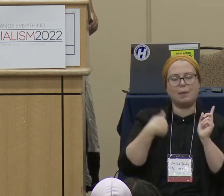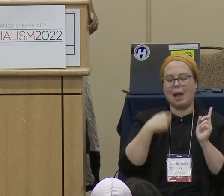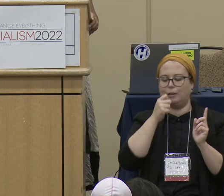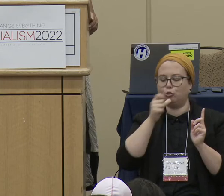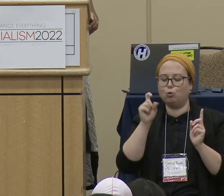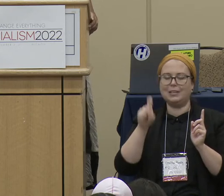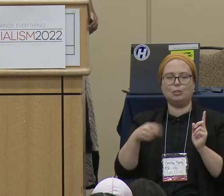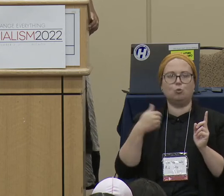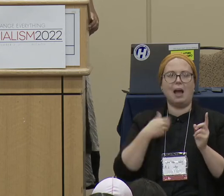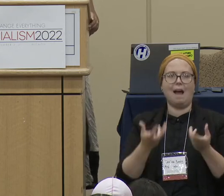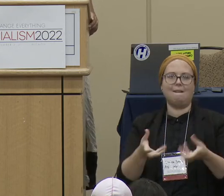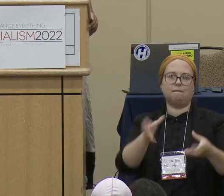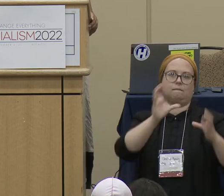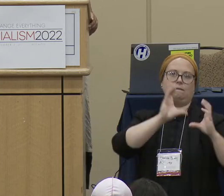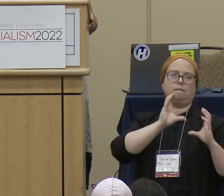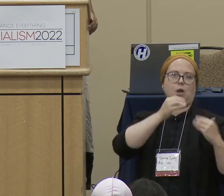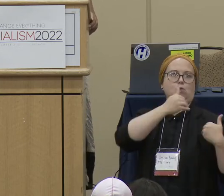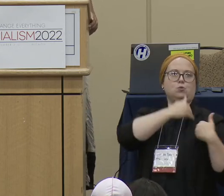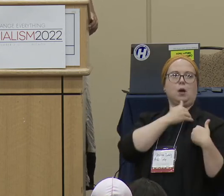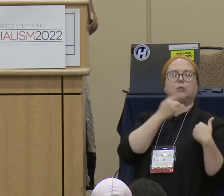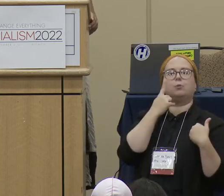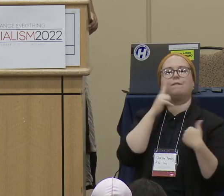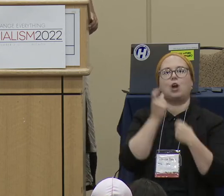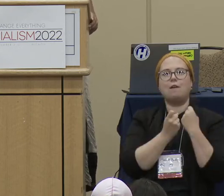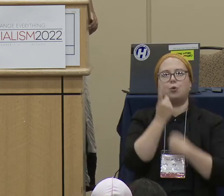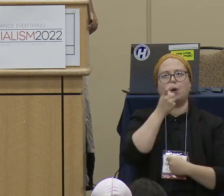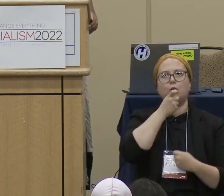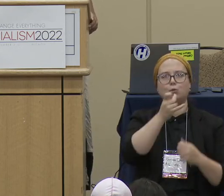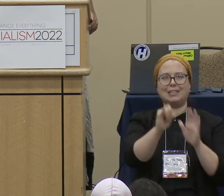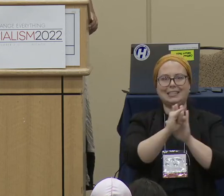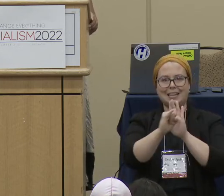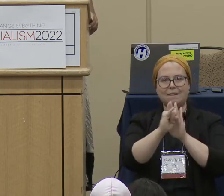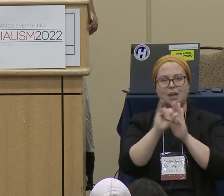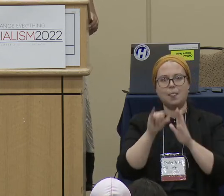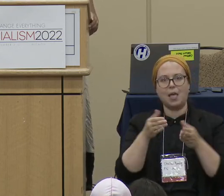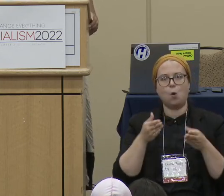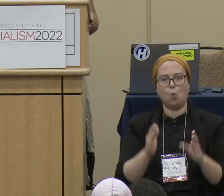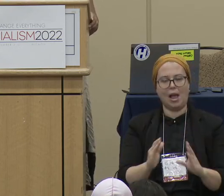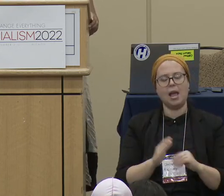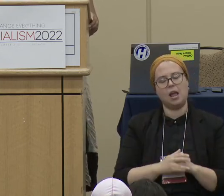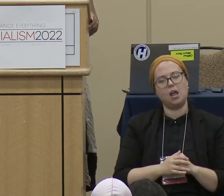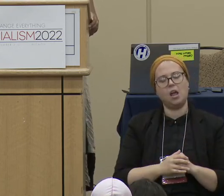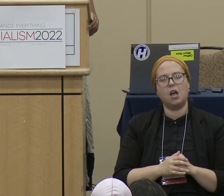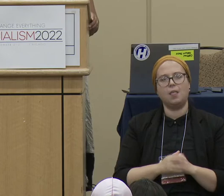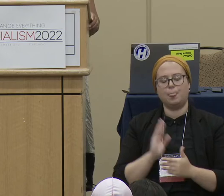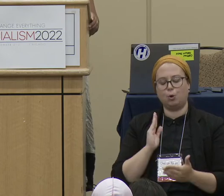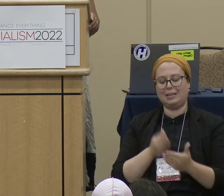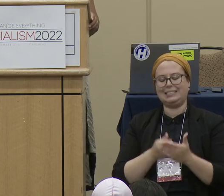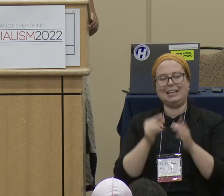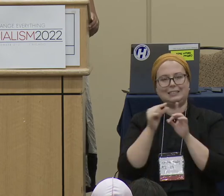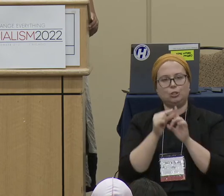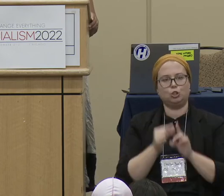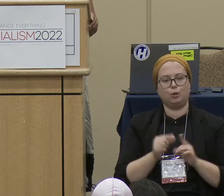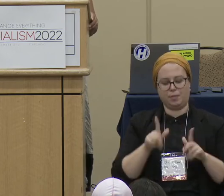not disagreement and I don't have to carry the bags or the baggage of everybody who's ever identified in that way. These